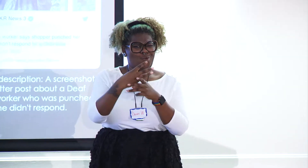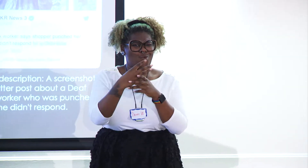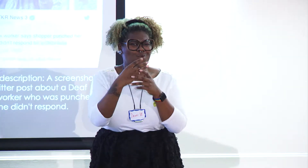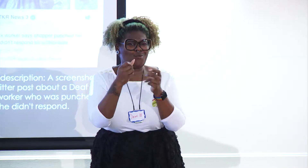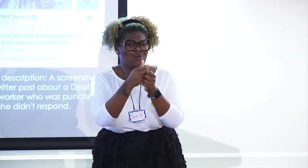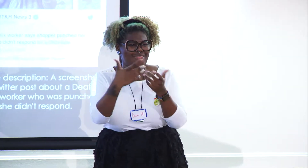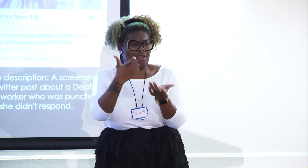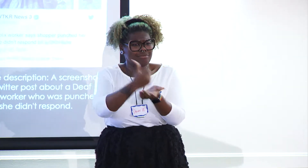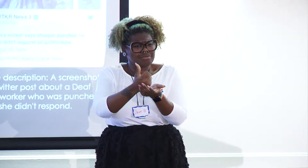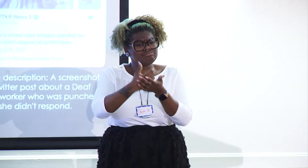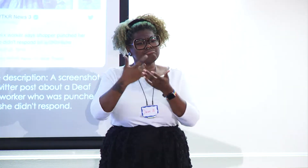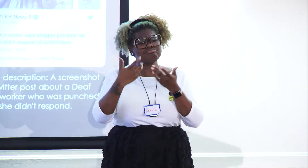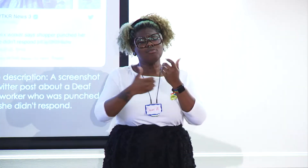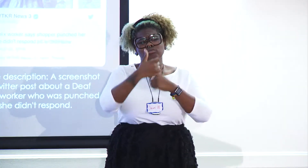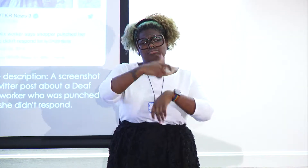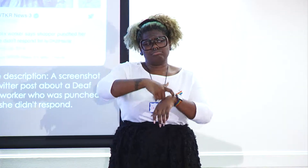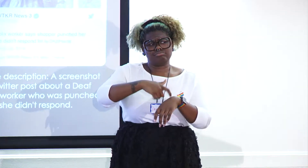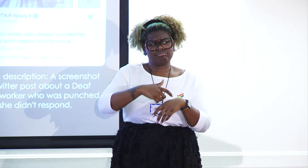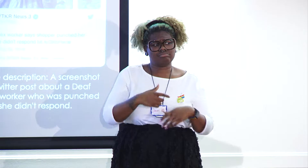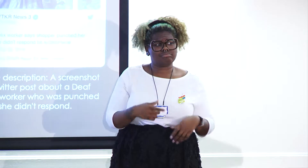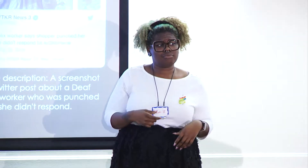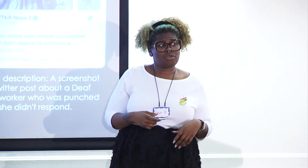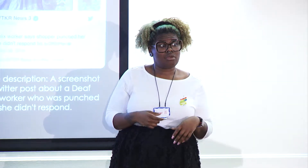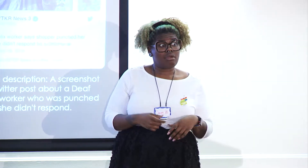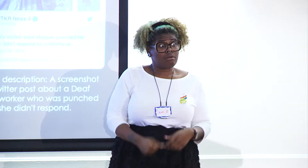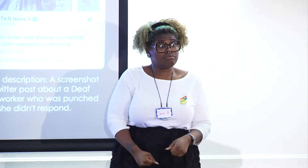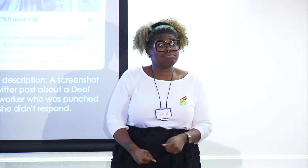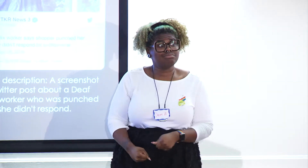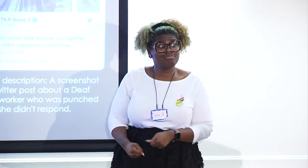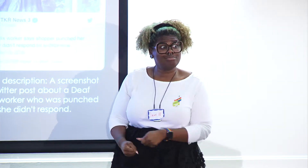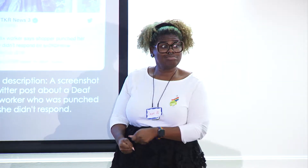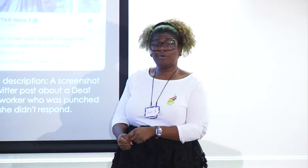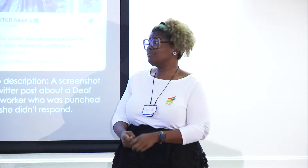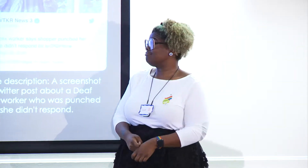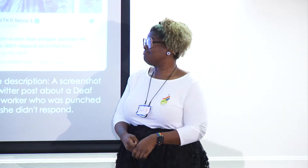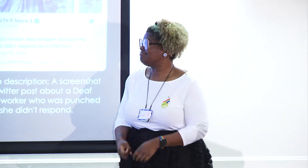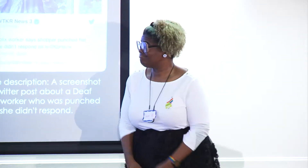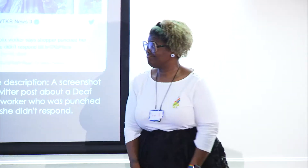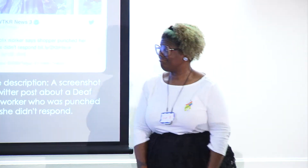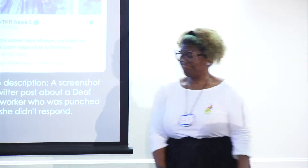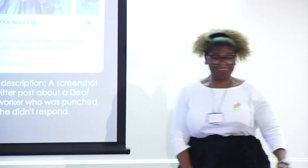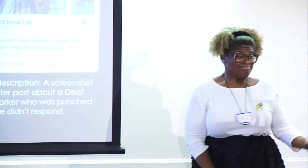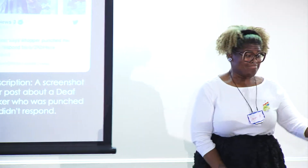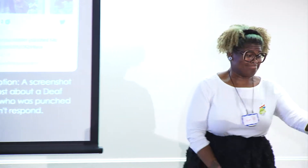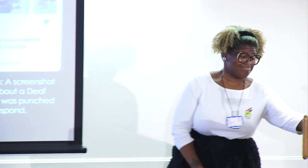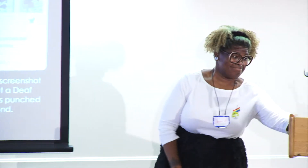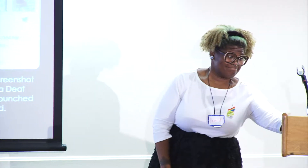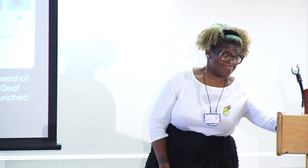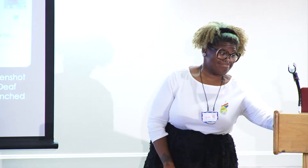and making their way through life interacting the way they do and don't necessarily